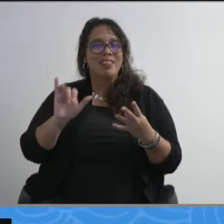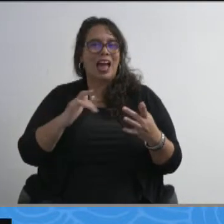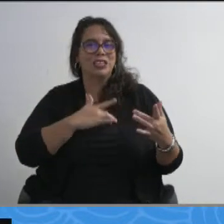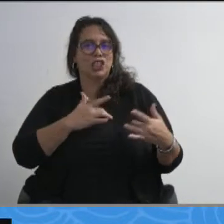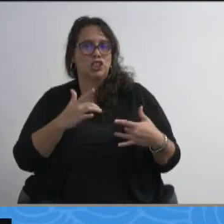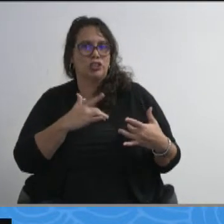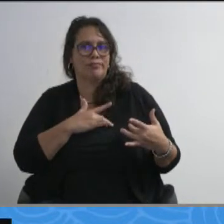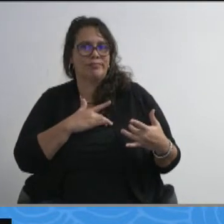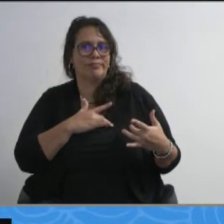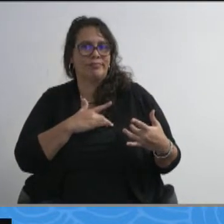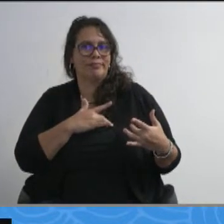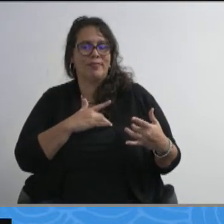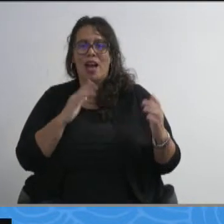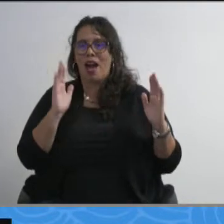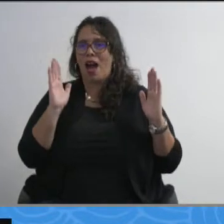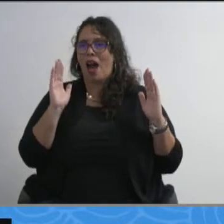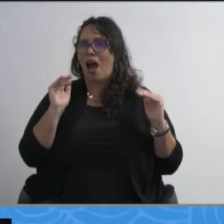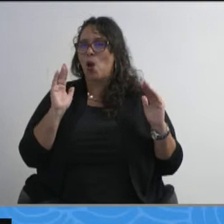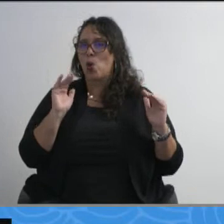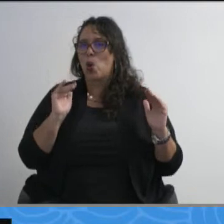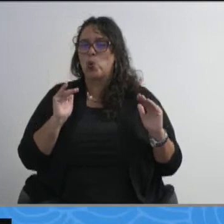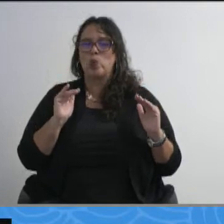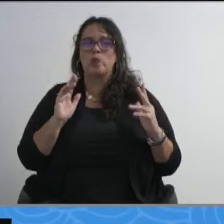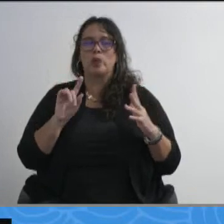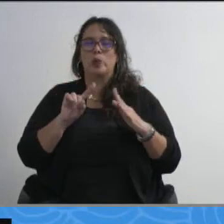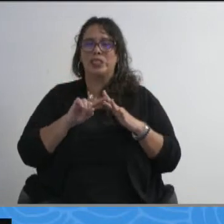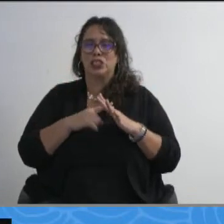I would hope that we would start focusing on,